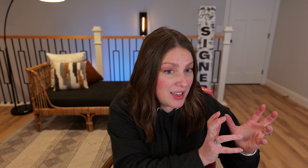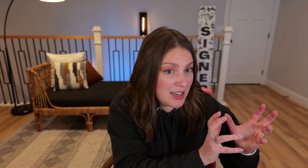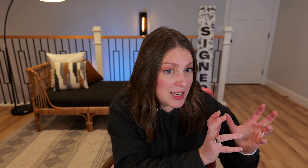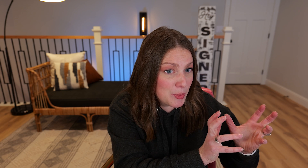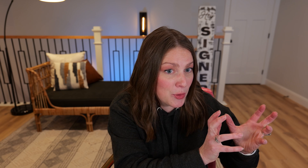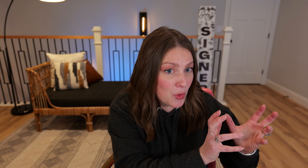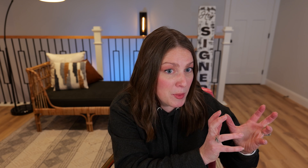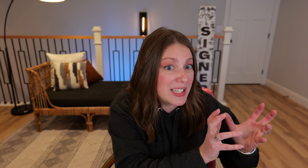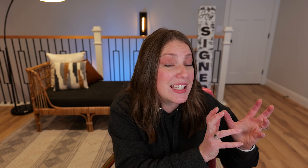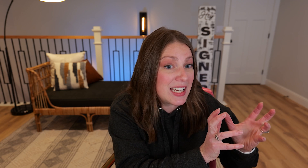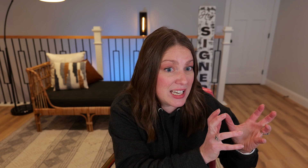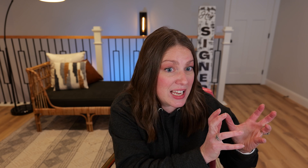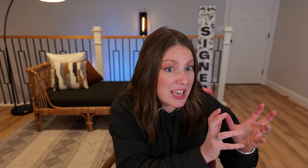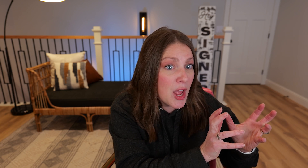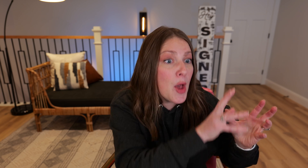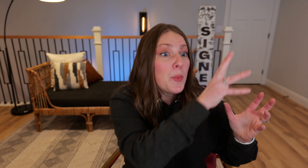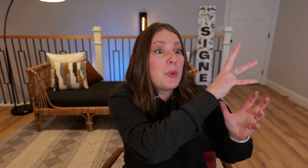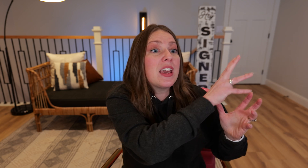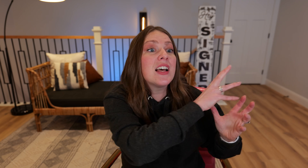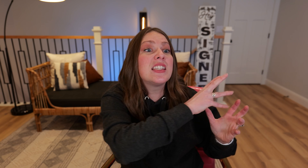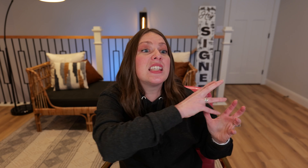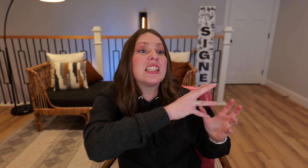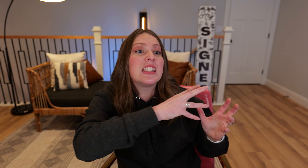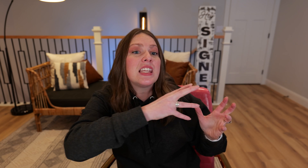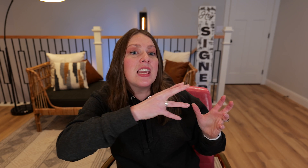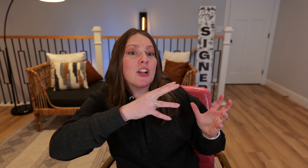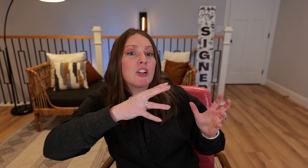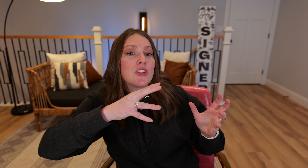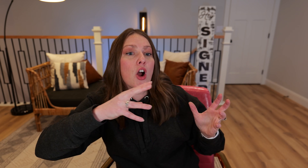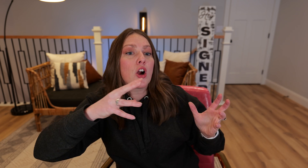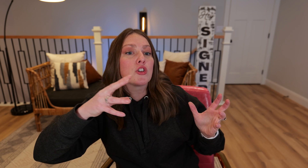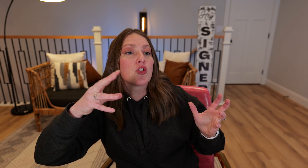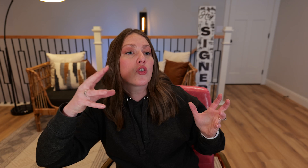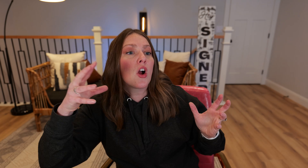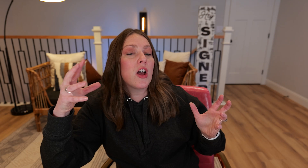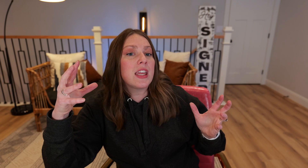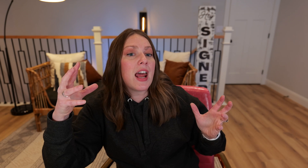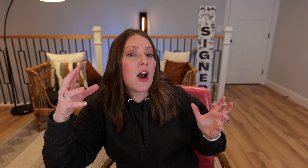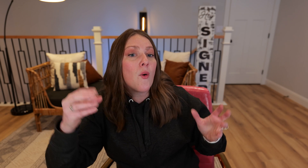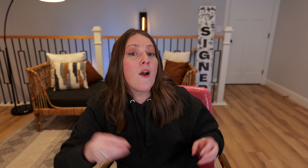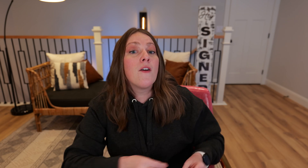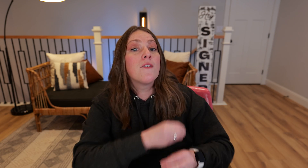in his performance, didn't he? Because the singers are drawing it out